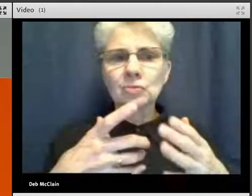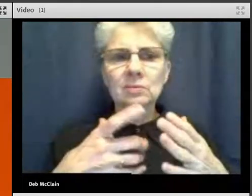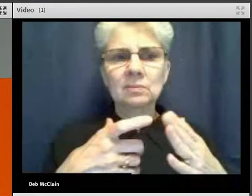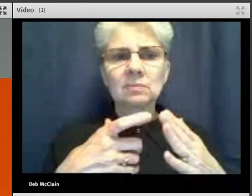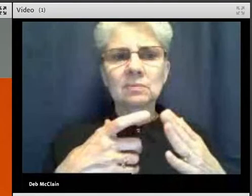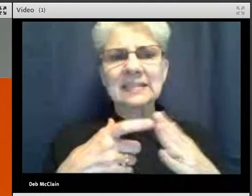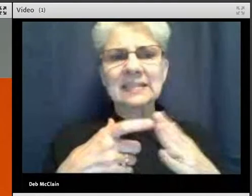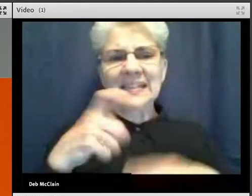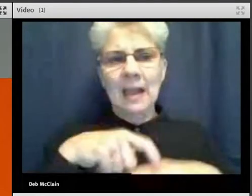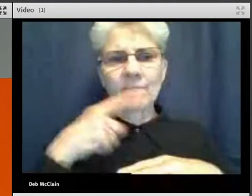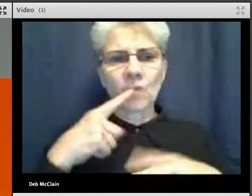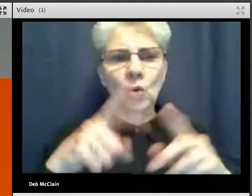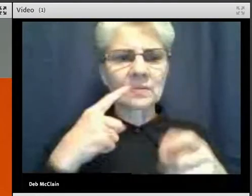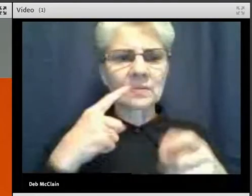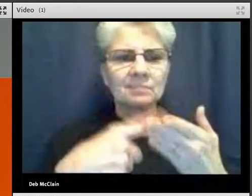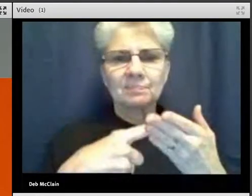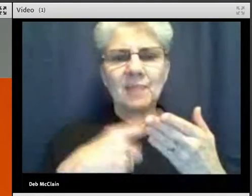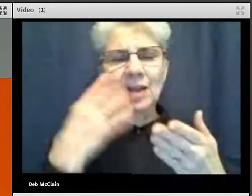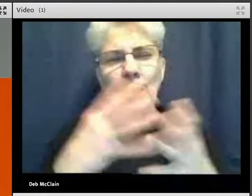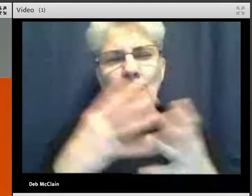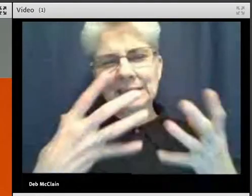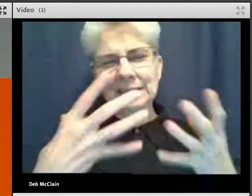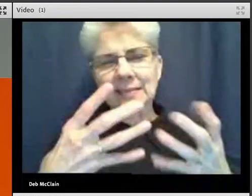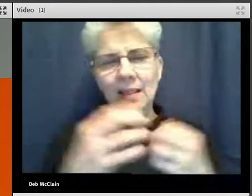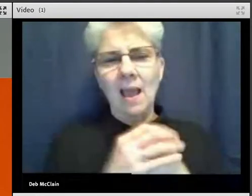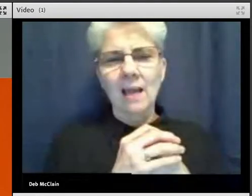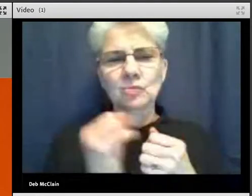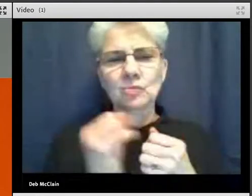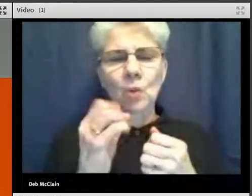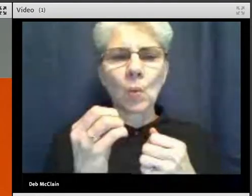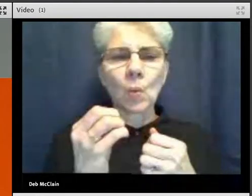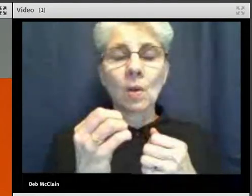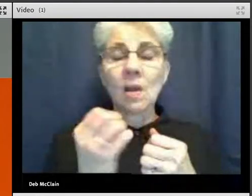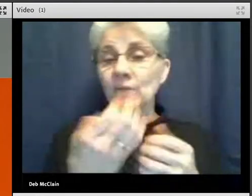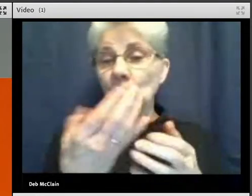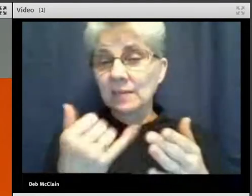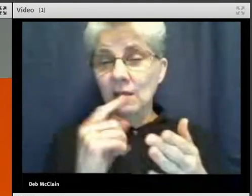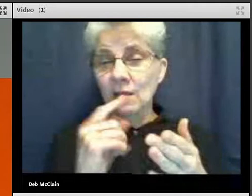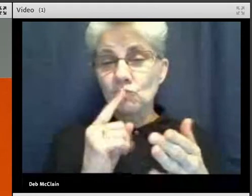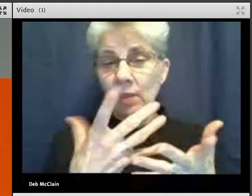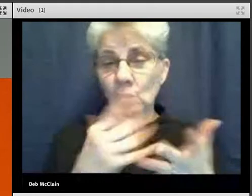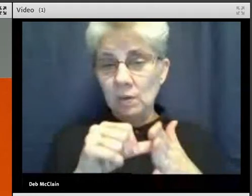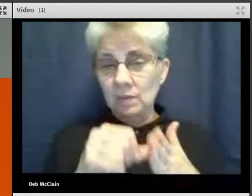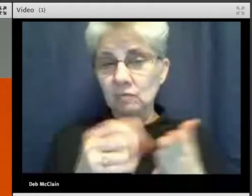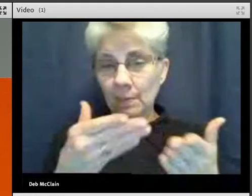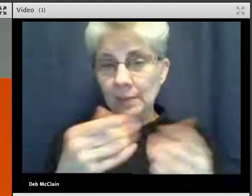So I did want to take a long time for questions, because I know we went over a lot.